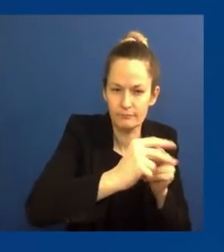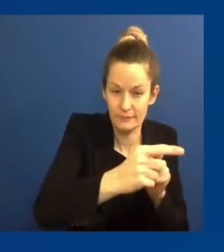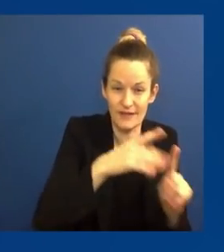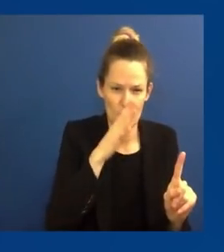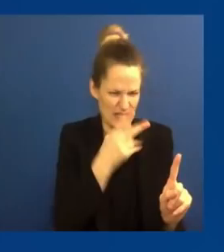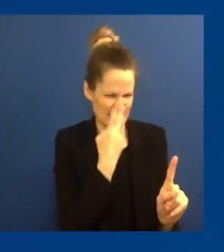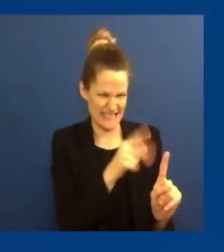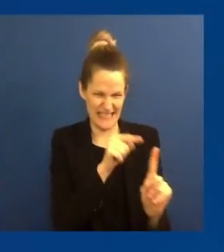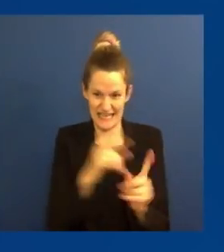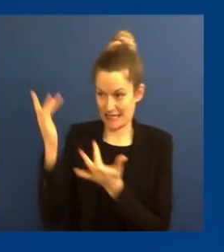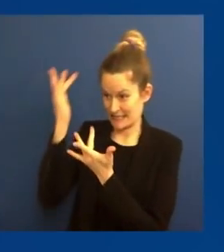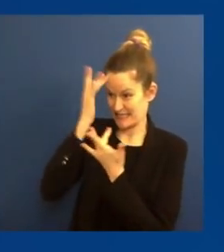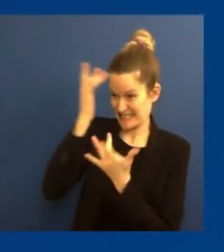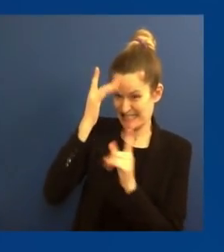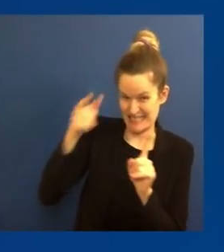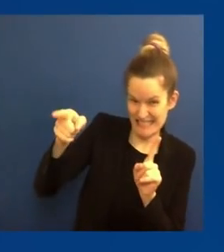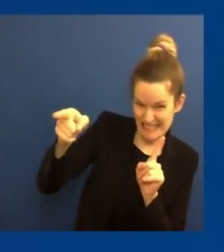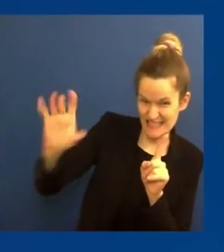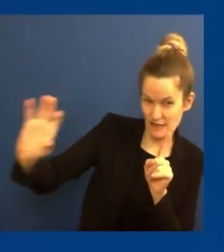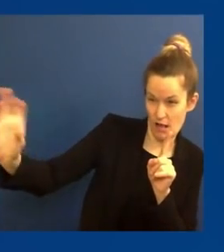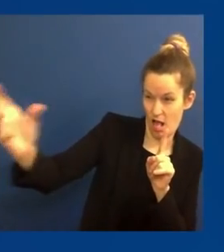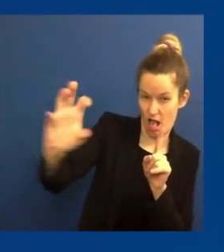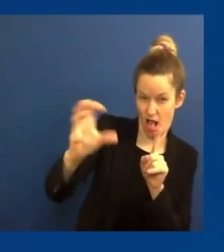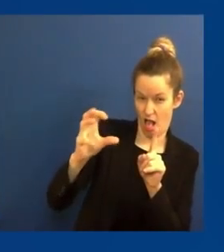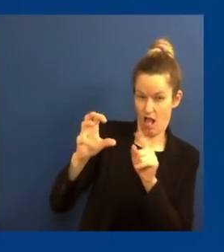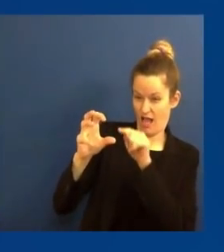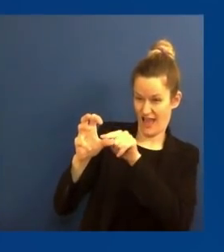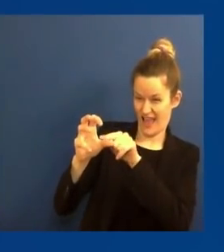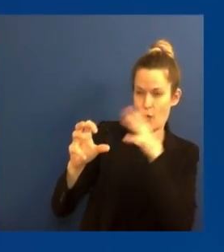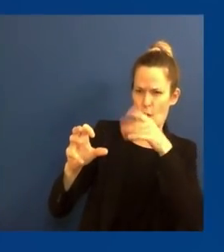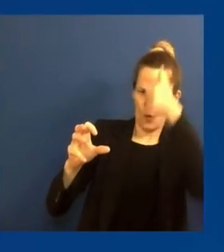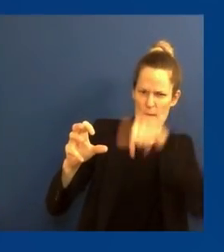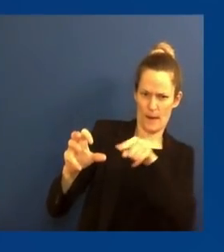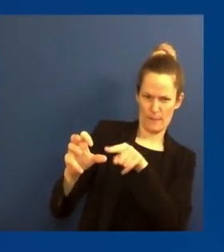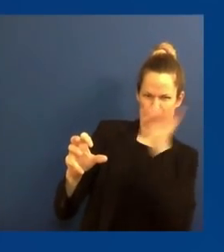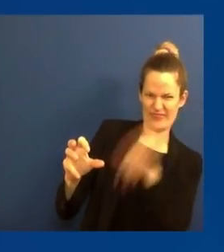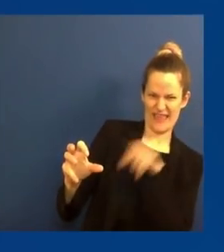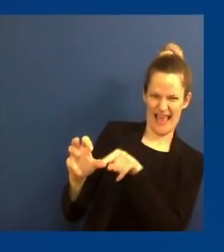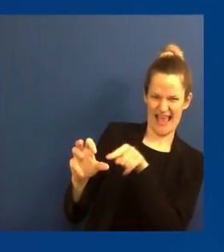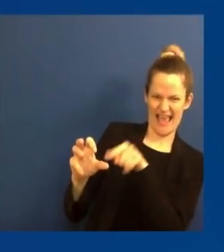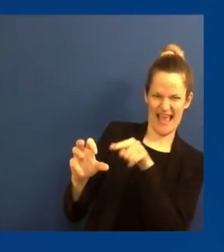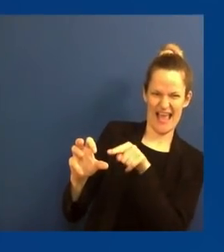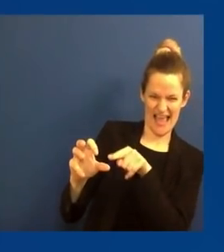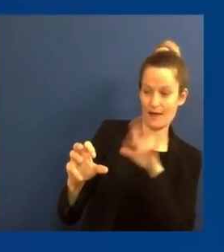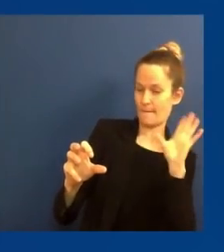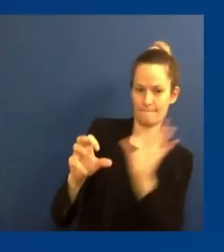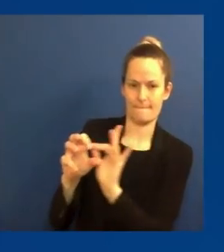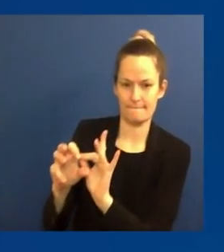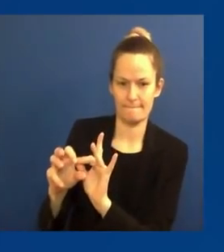which in some respects helps the B cells to make antibody, but have function of their own,